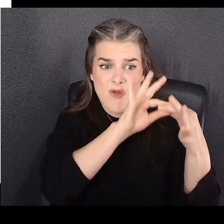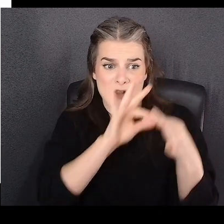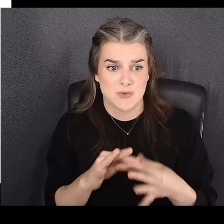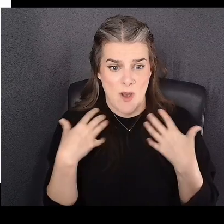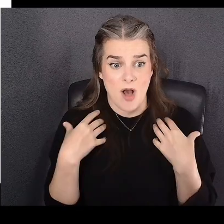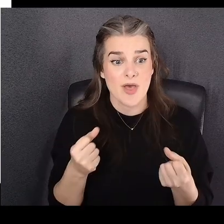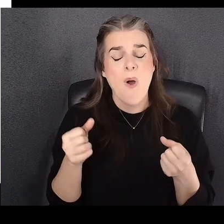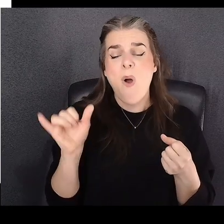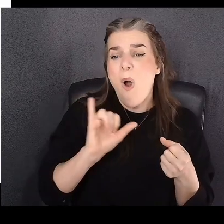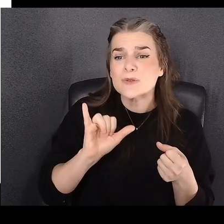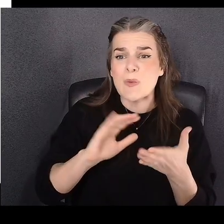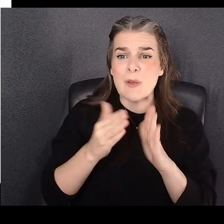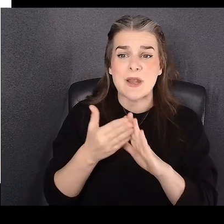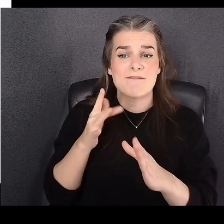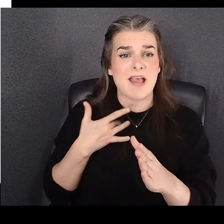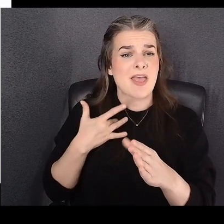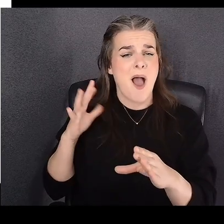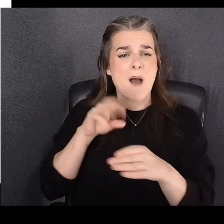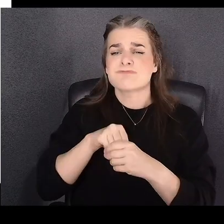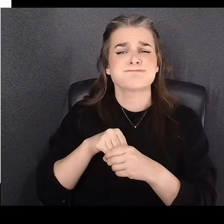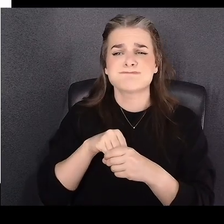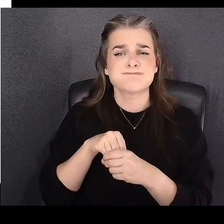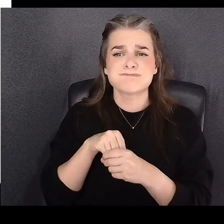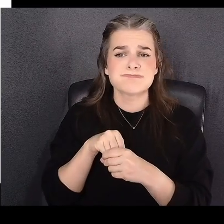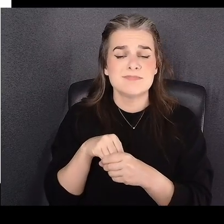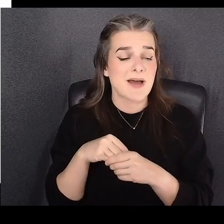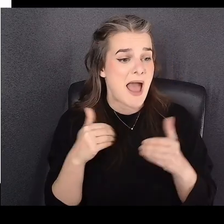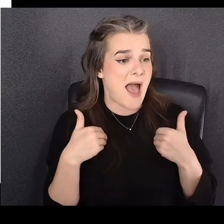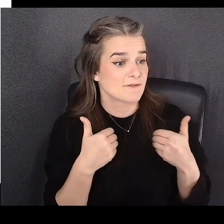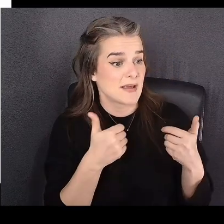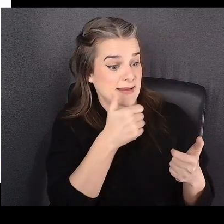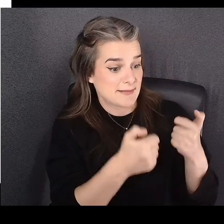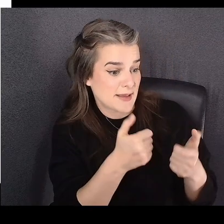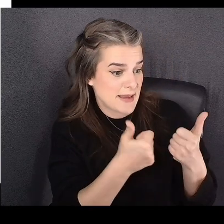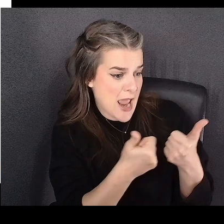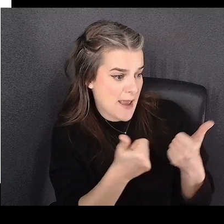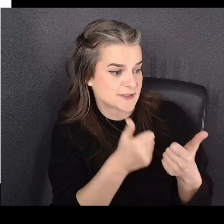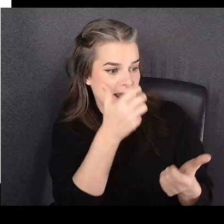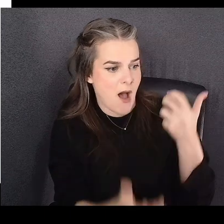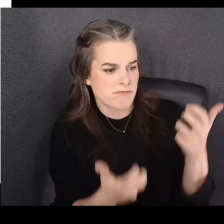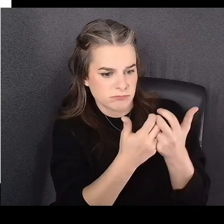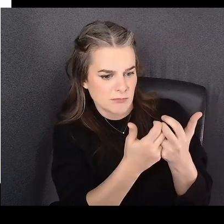So having the ability to adapt games and activities and any other recreational activity